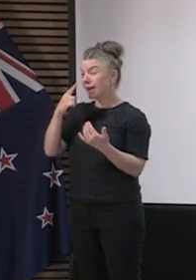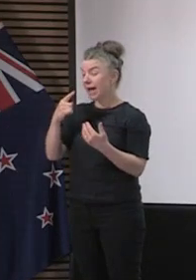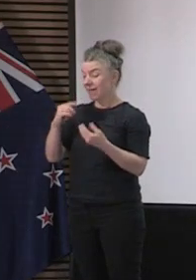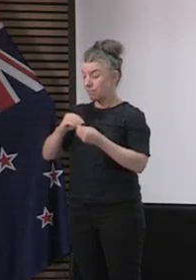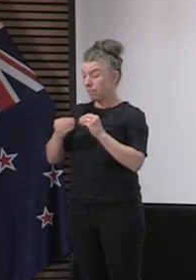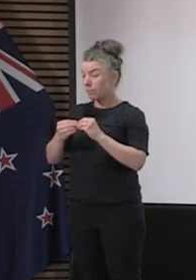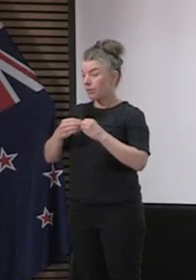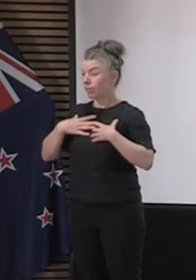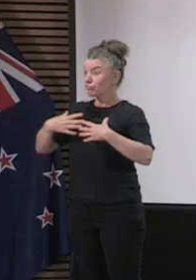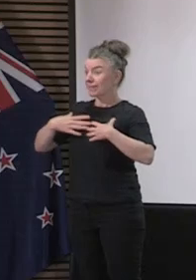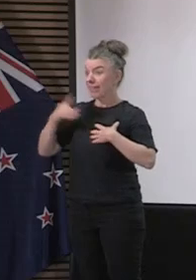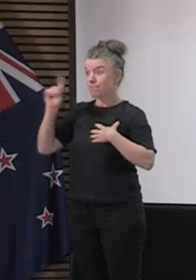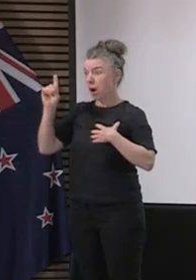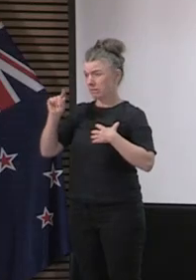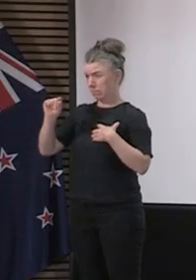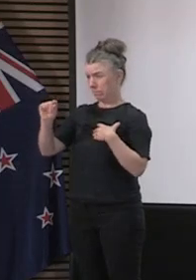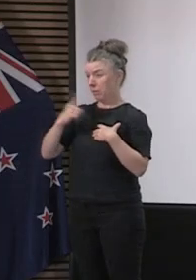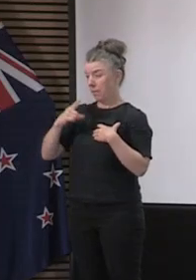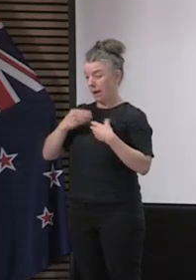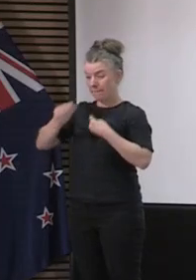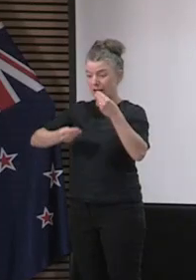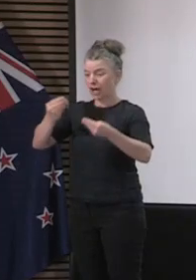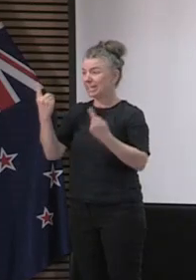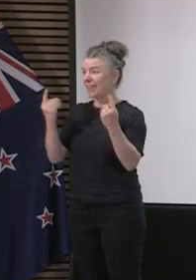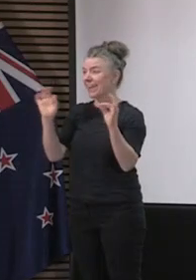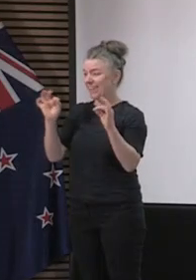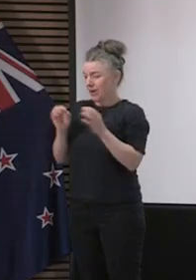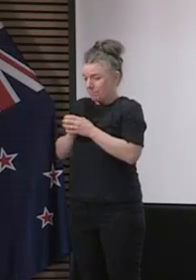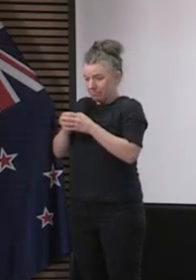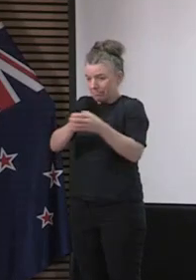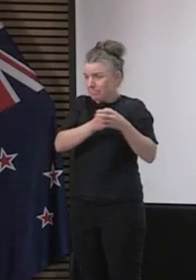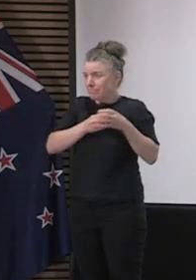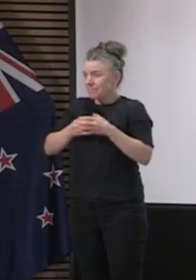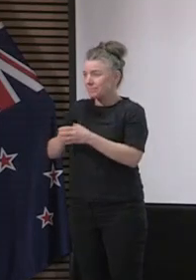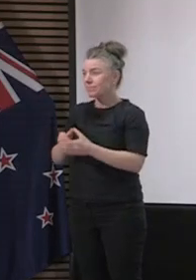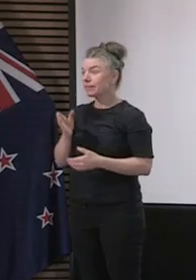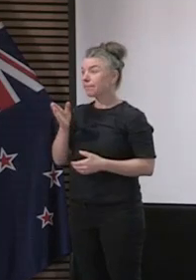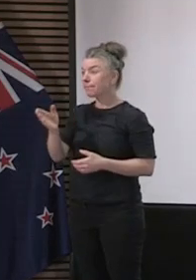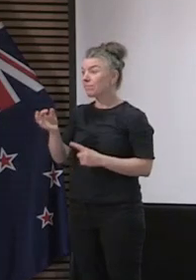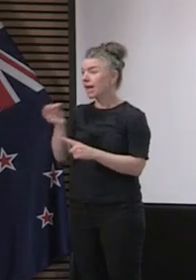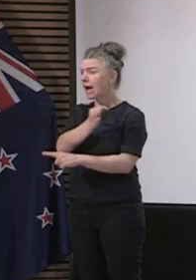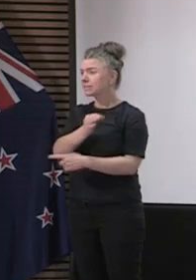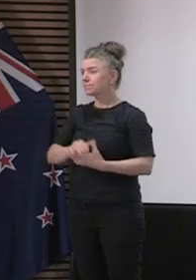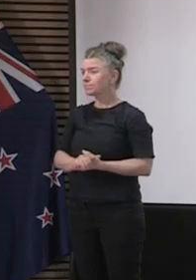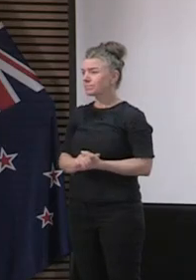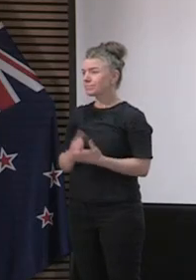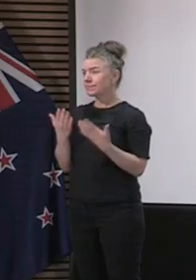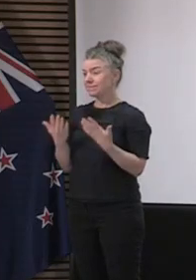number of people with respiratory symptoms at the moment is almost record low, because we haven't been transmitting these infections